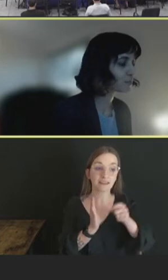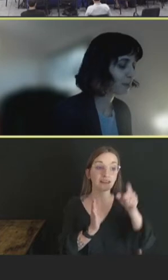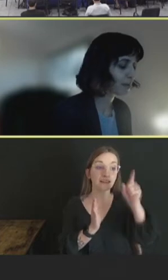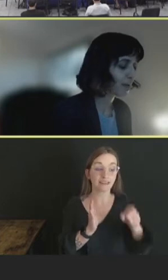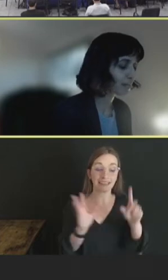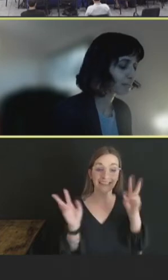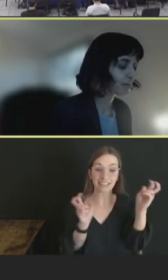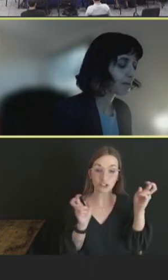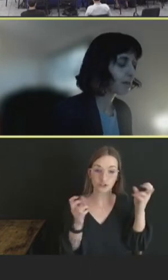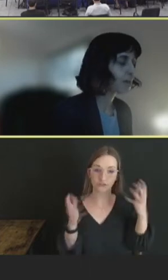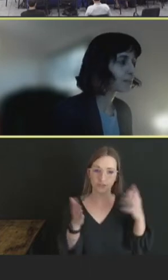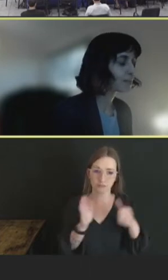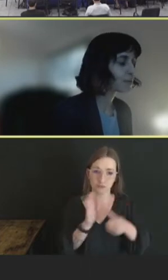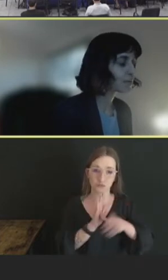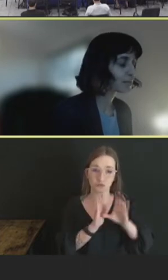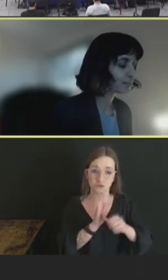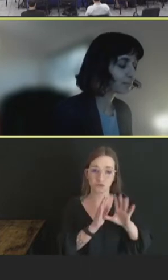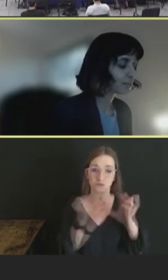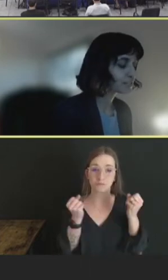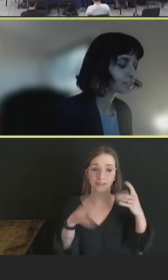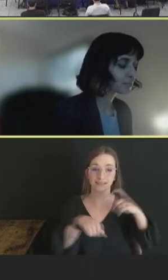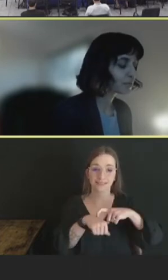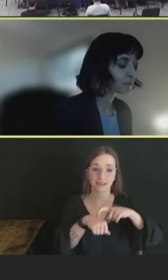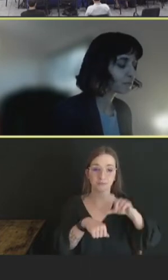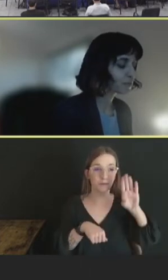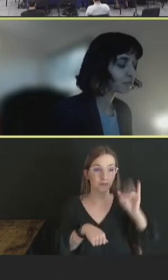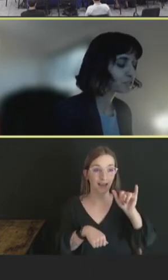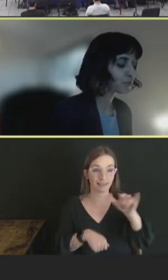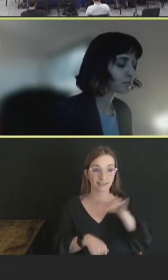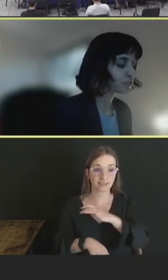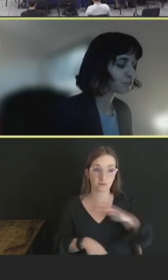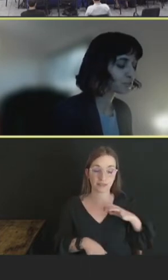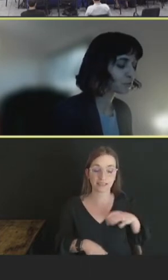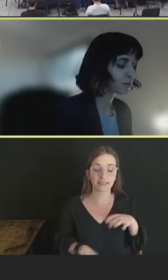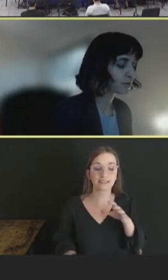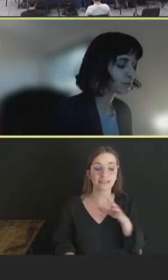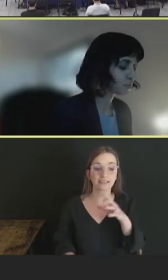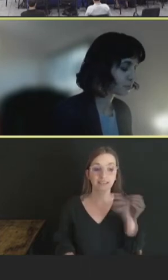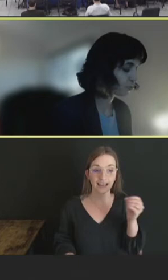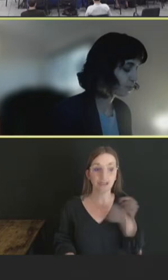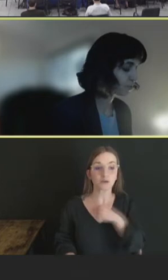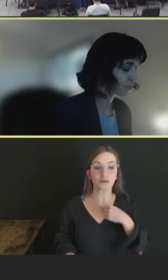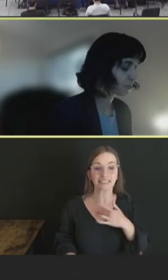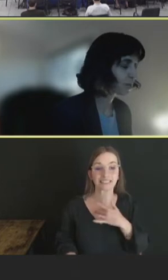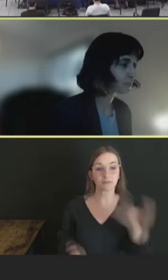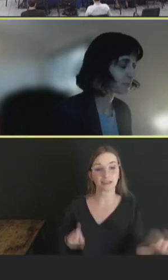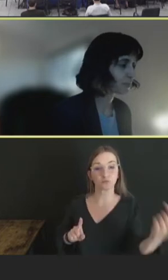by GACVS. And the committee typically returns to an issue when new information becomes available.